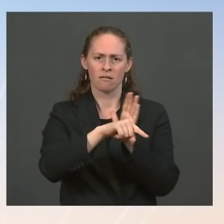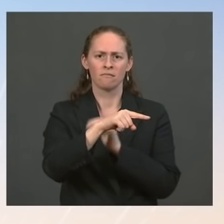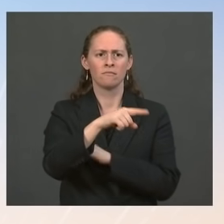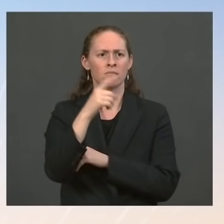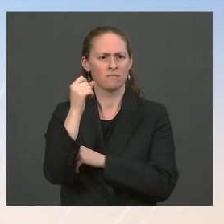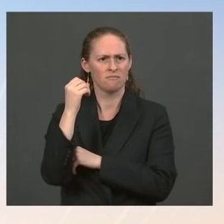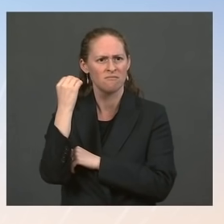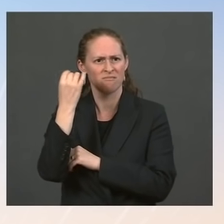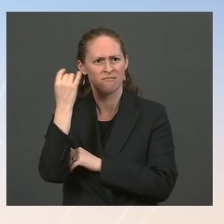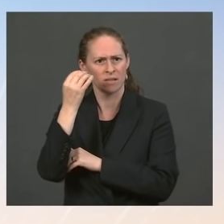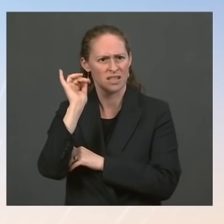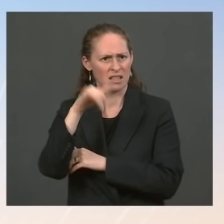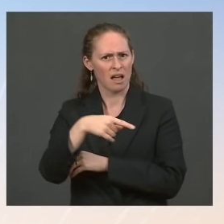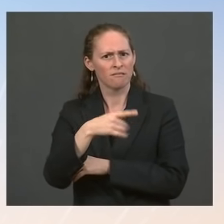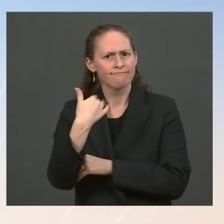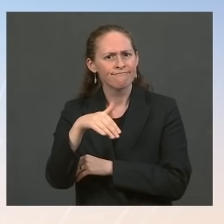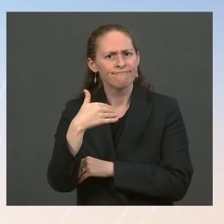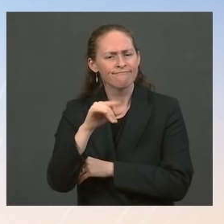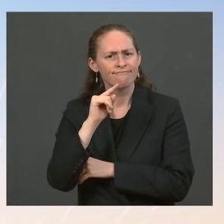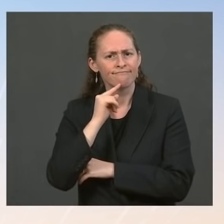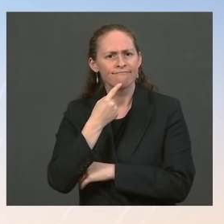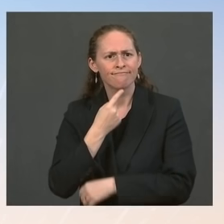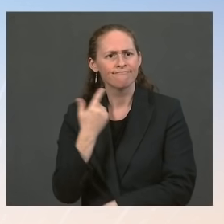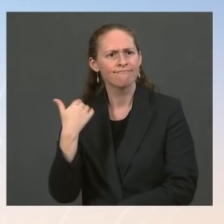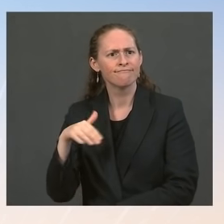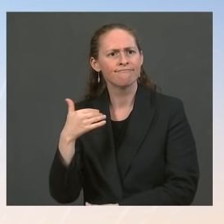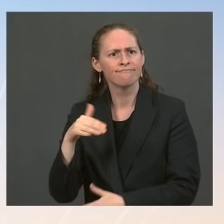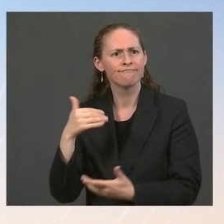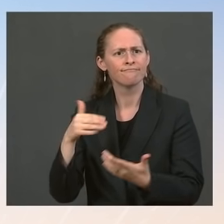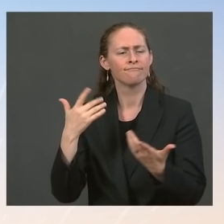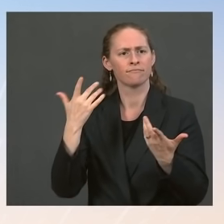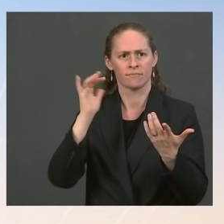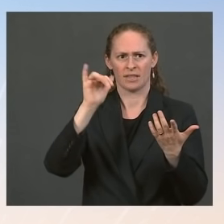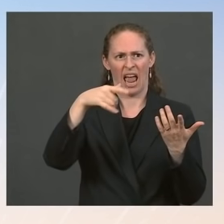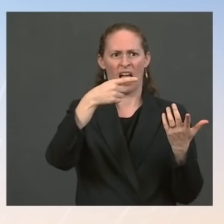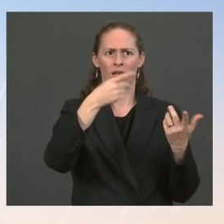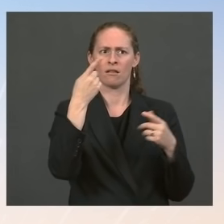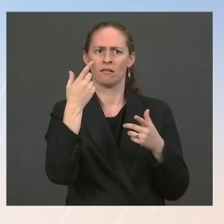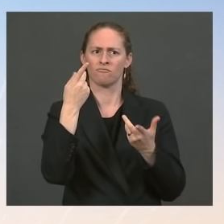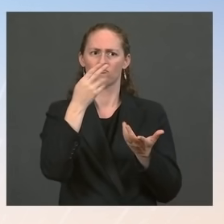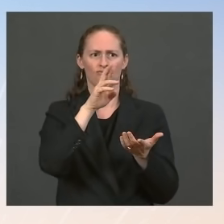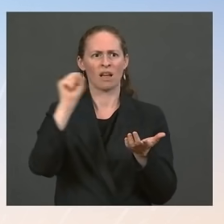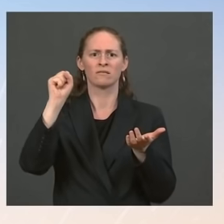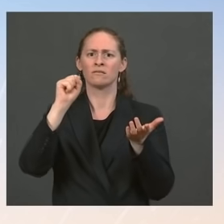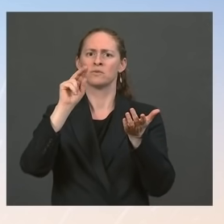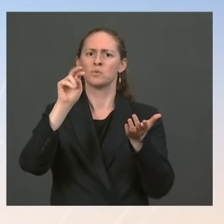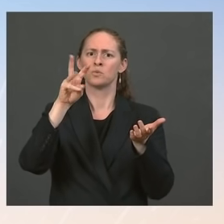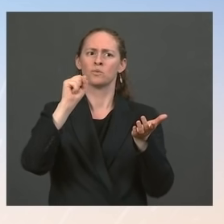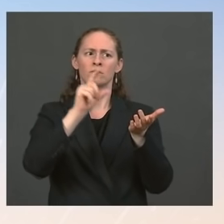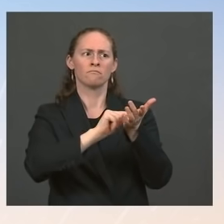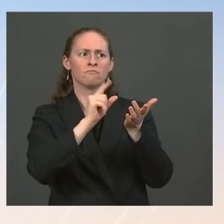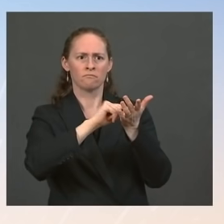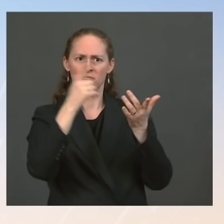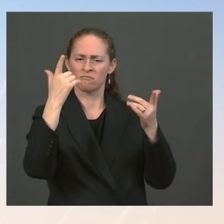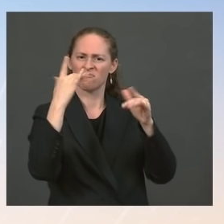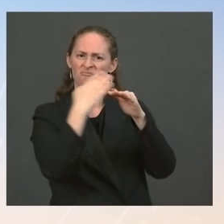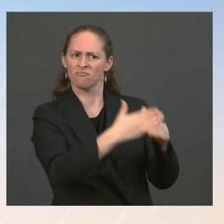"single biggest press freedom case in the United States." Can you respond? Ms. Psaki: I would say I would point you to the Department of Justice